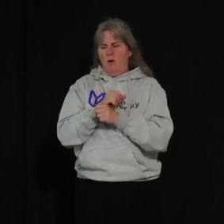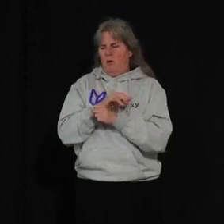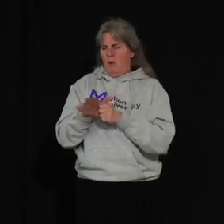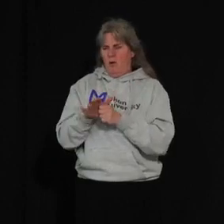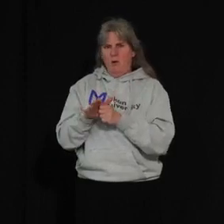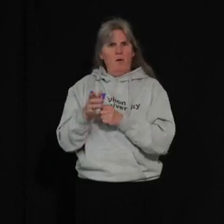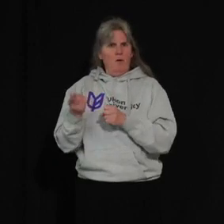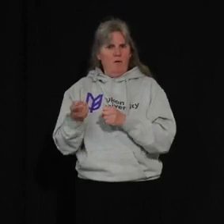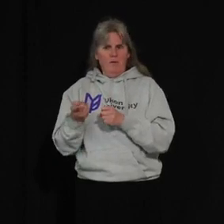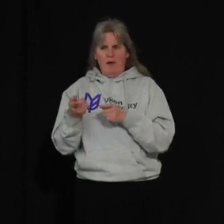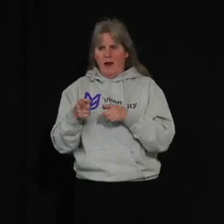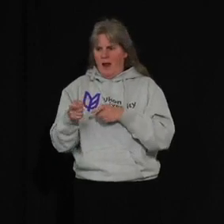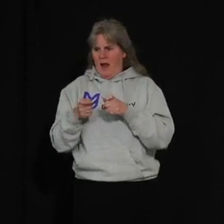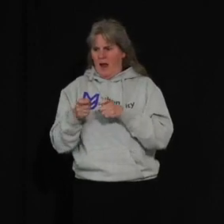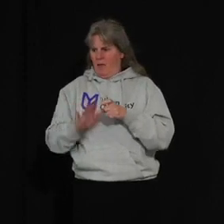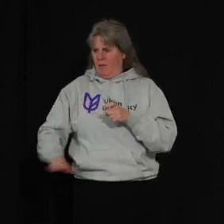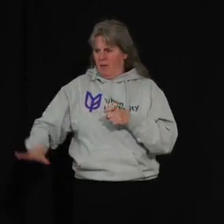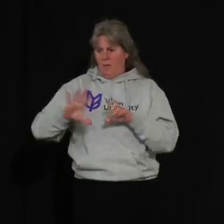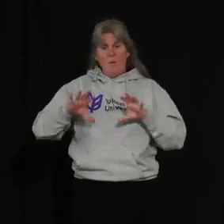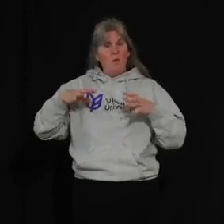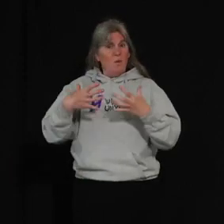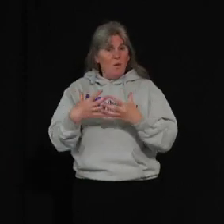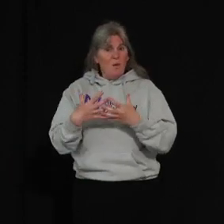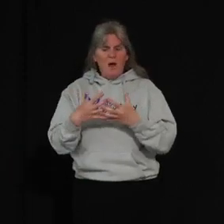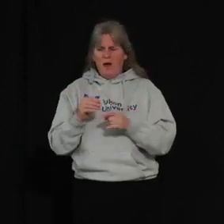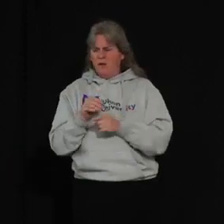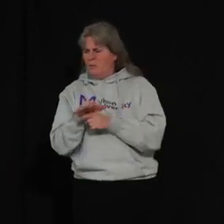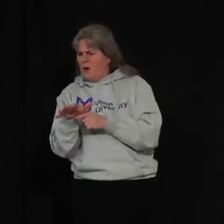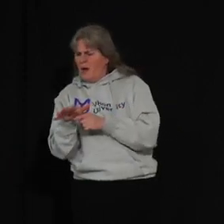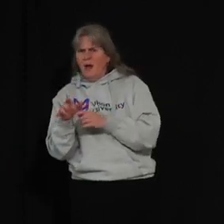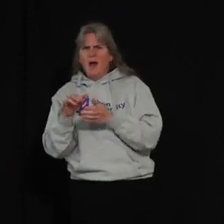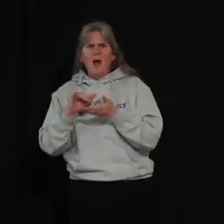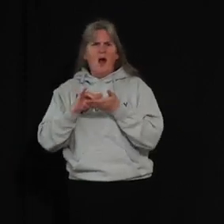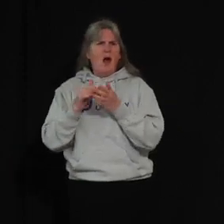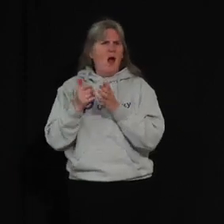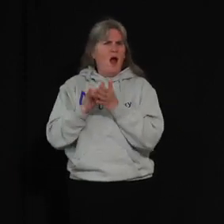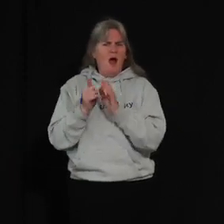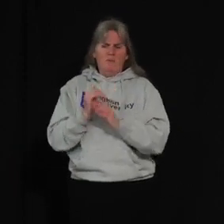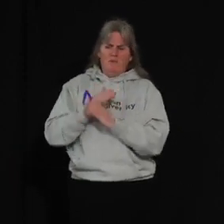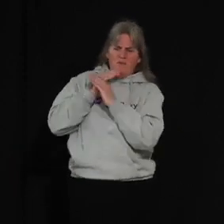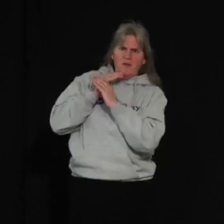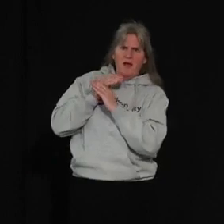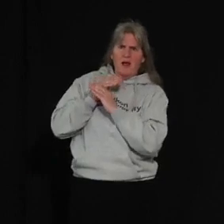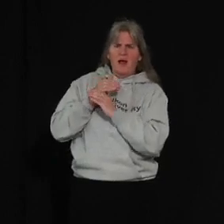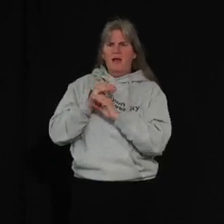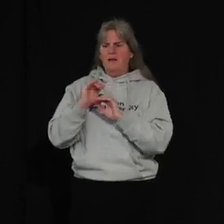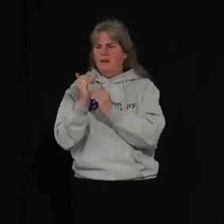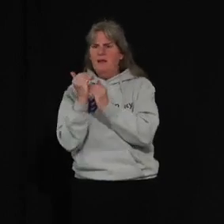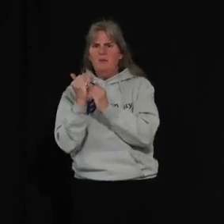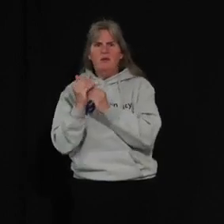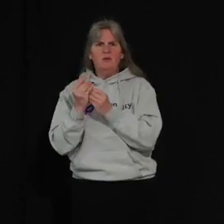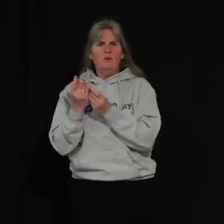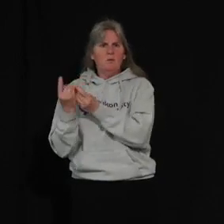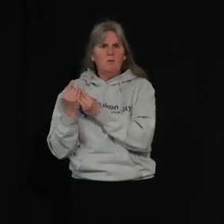more about how to find and manage this disease, how it spreads, and how we can prevent it from moving through our